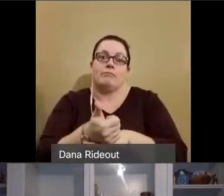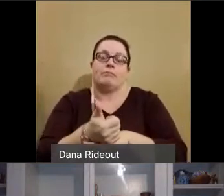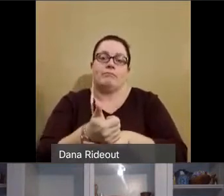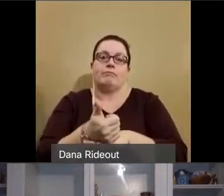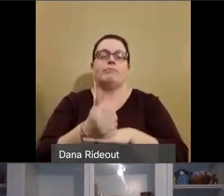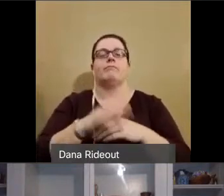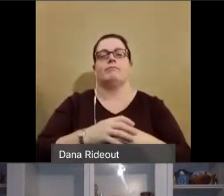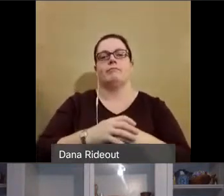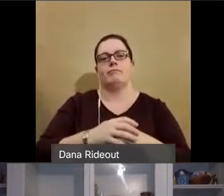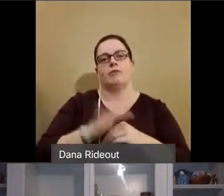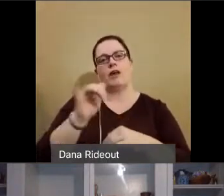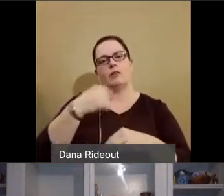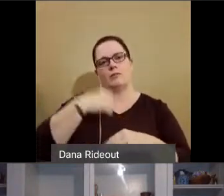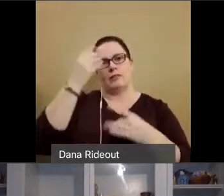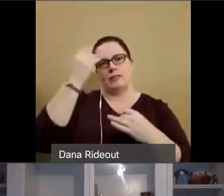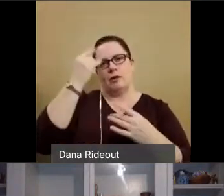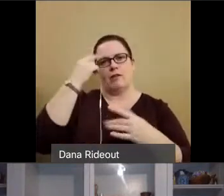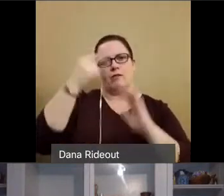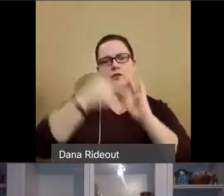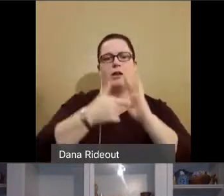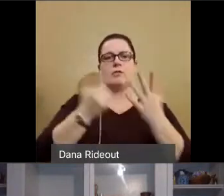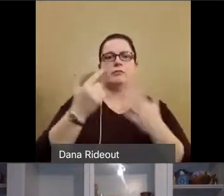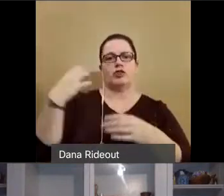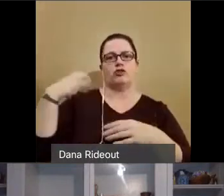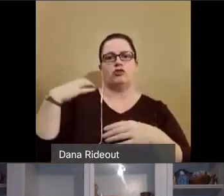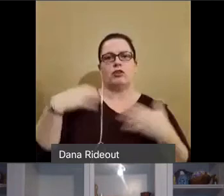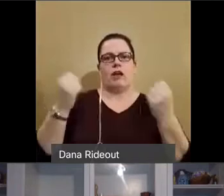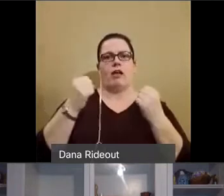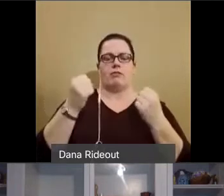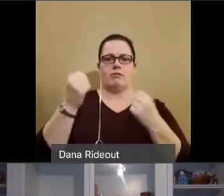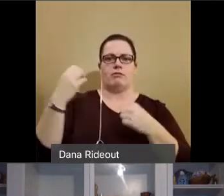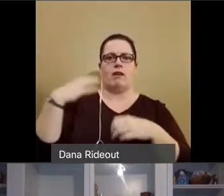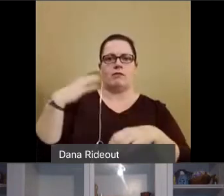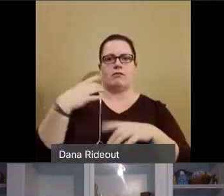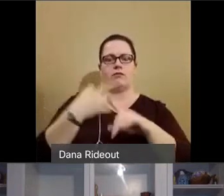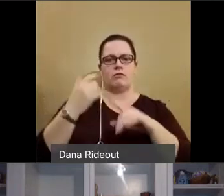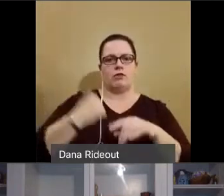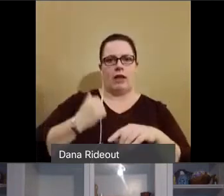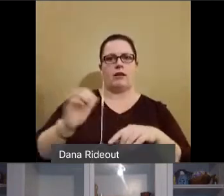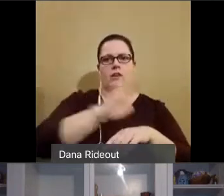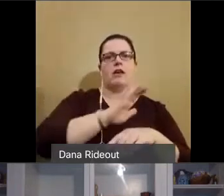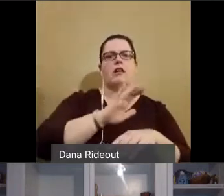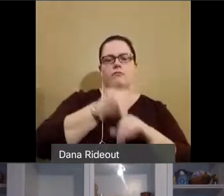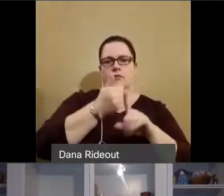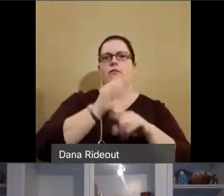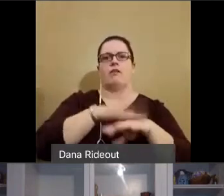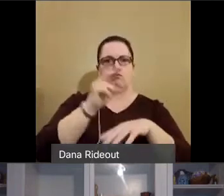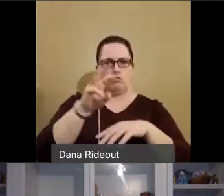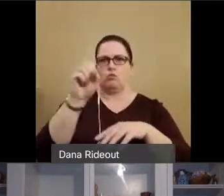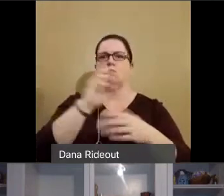The chief, public house officer of Canada, Teresa has been in the news a lot. Wrote this huge report on the state of public health, and it was called.